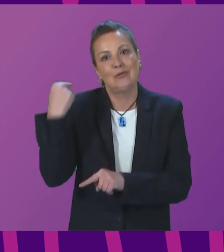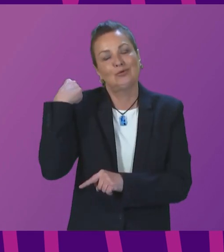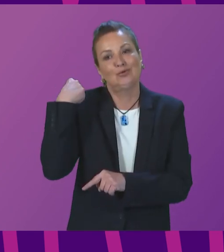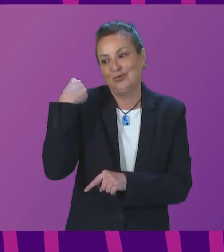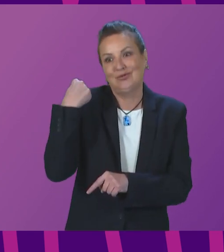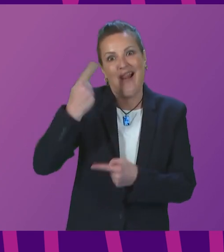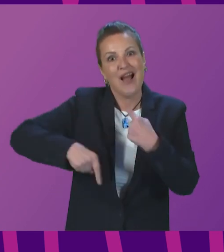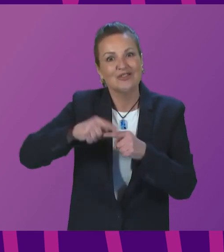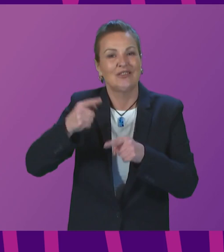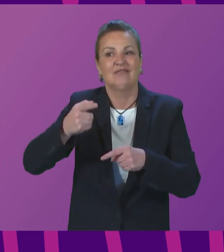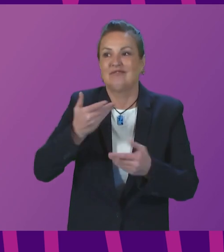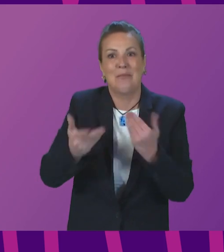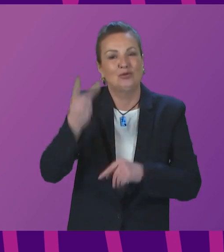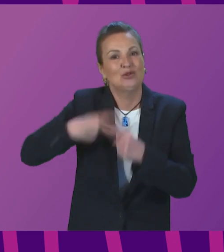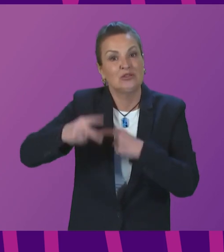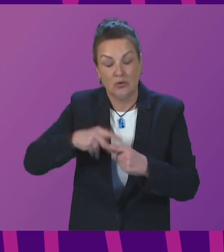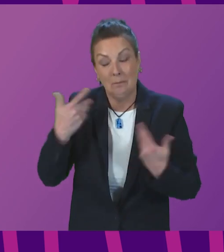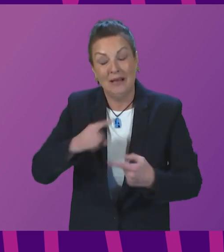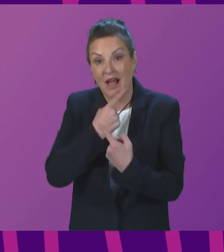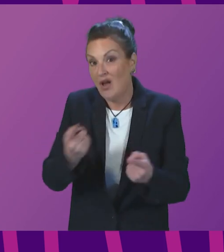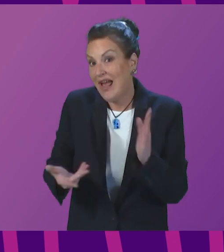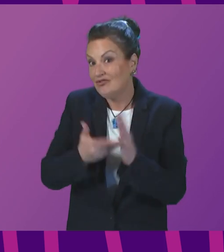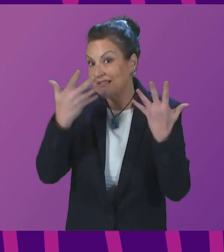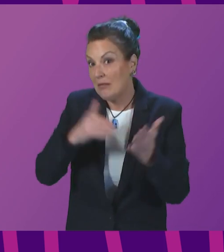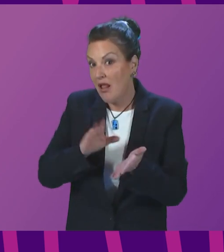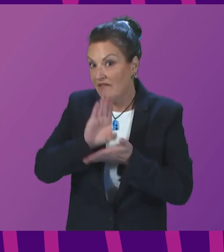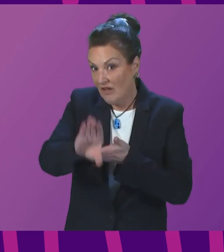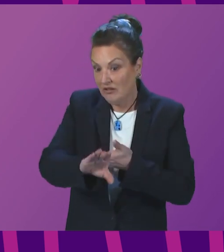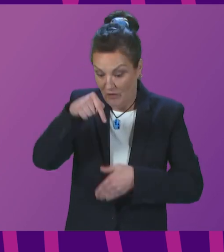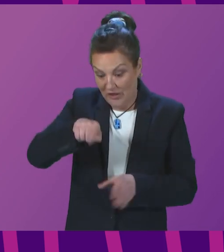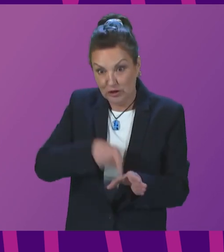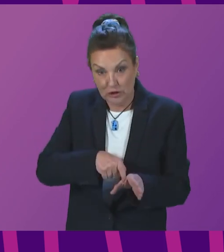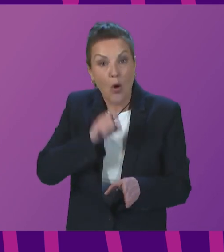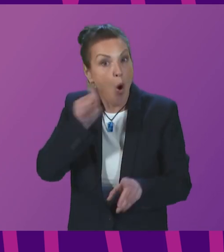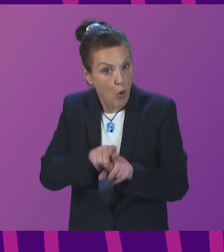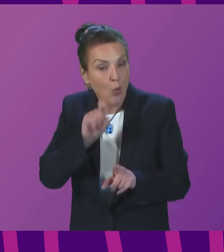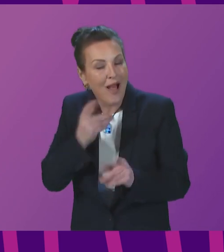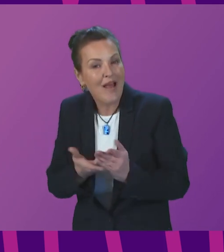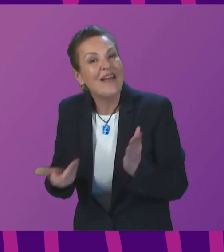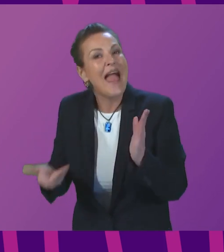We have announced additional funding of £10 million this year and a further £10 million